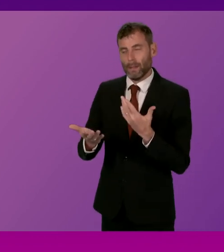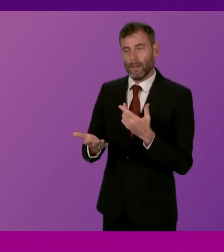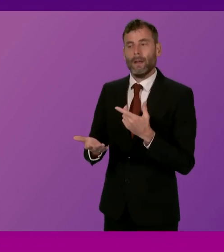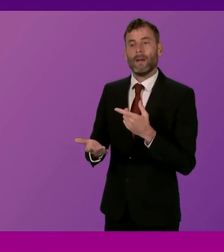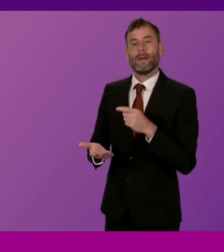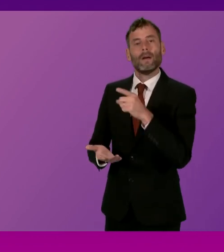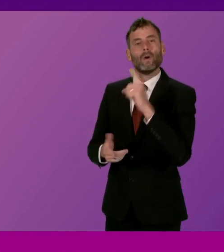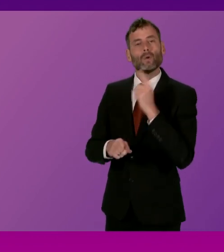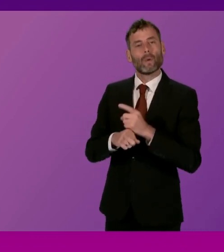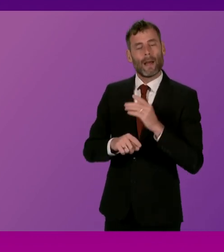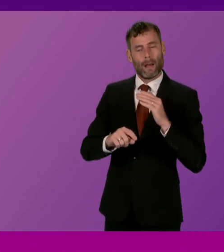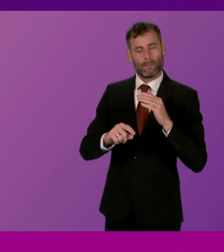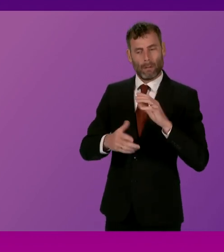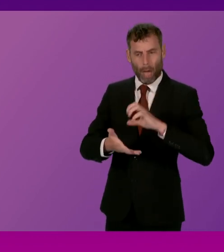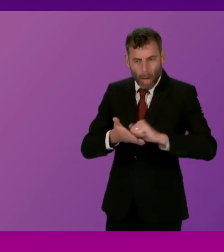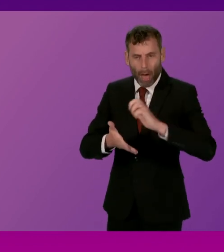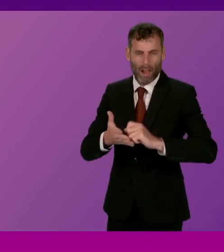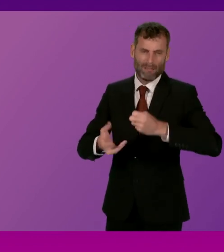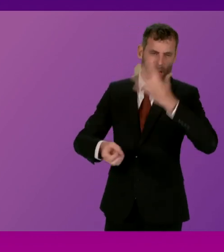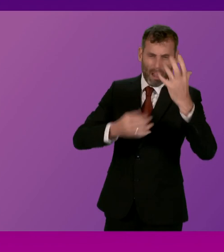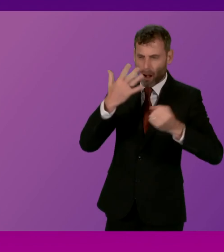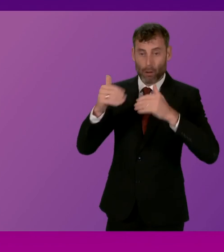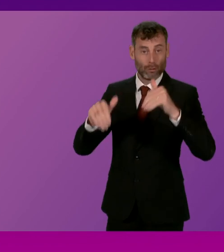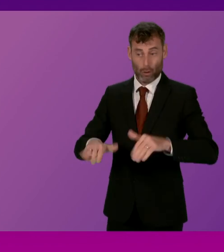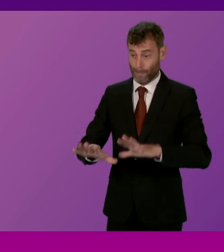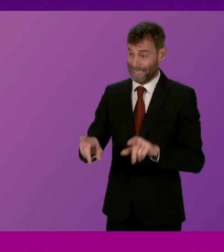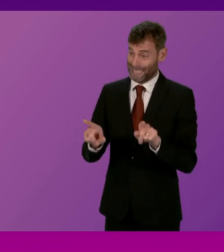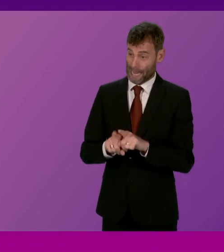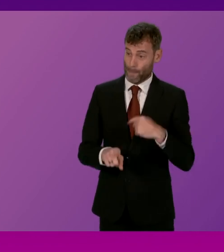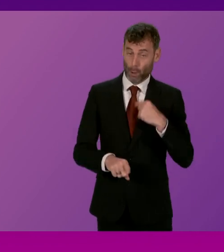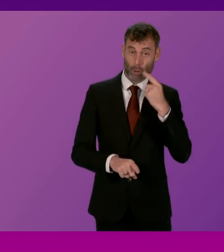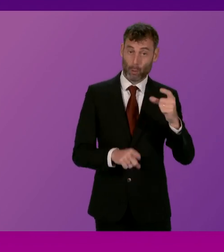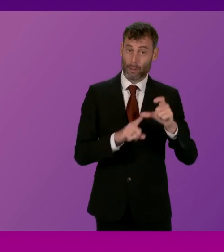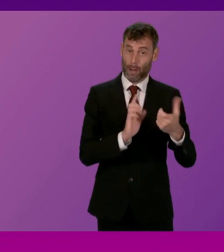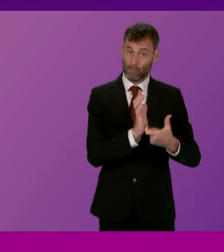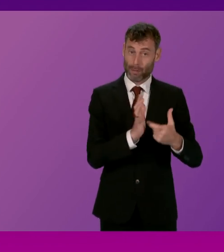As I have said to Douglas Ross and Anas Sarwar, police officer numbers have increased since